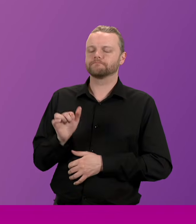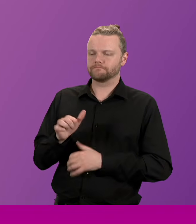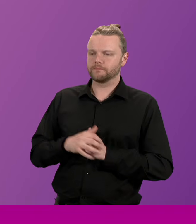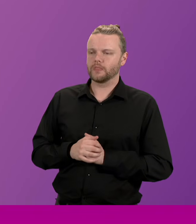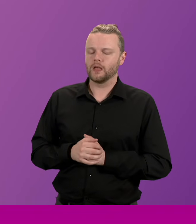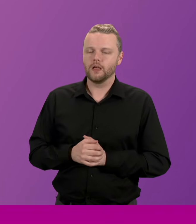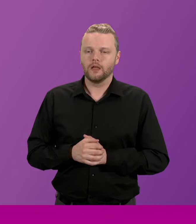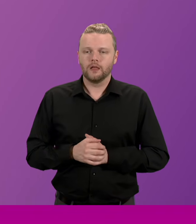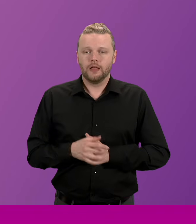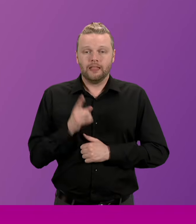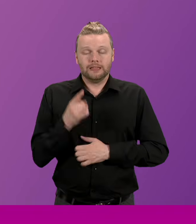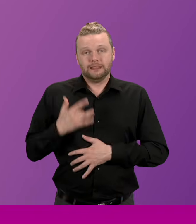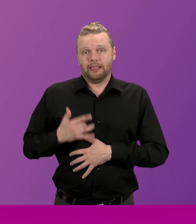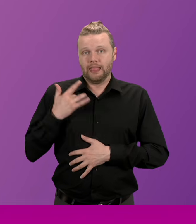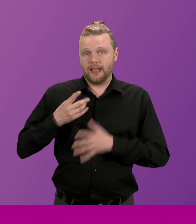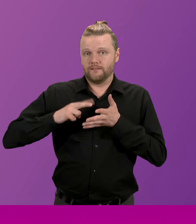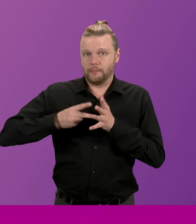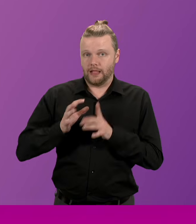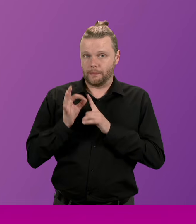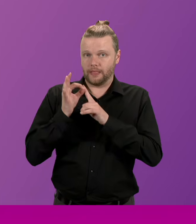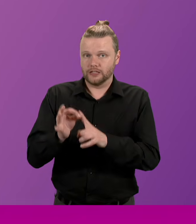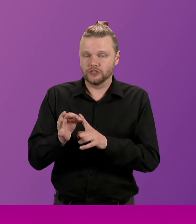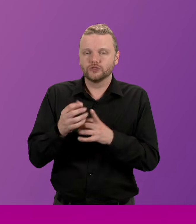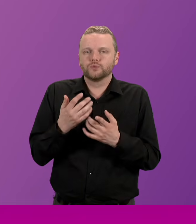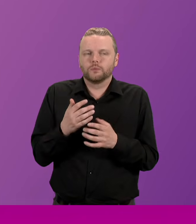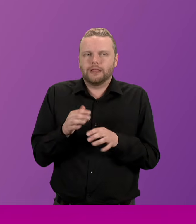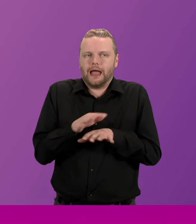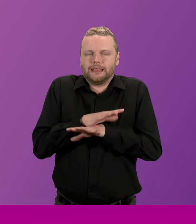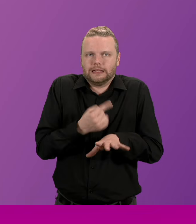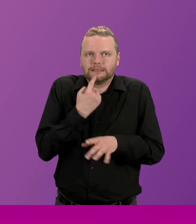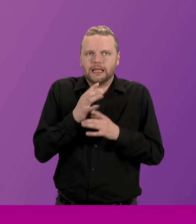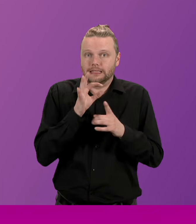Obviously, this is a live planning application, so I cannot comment specifically on the